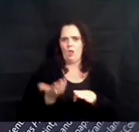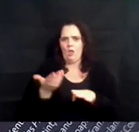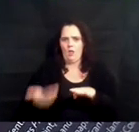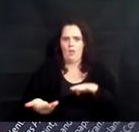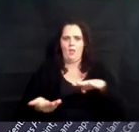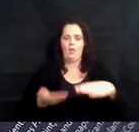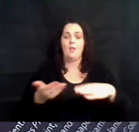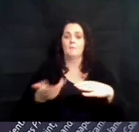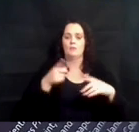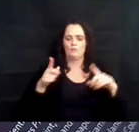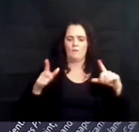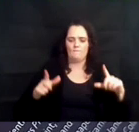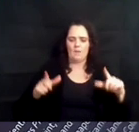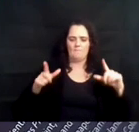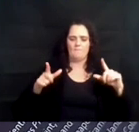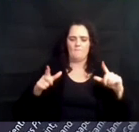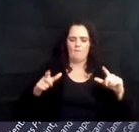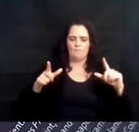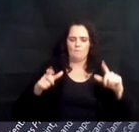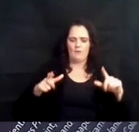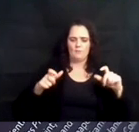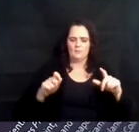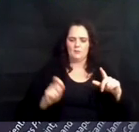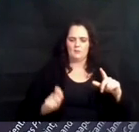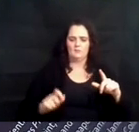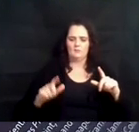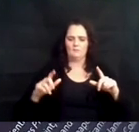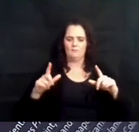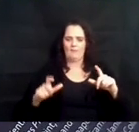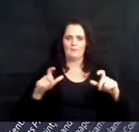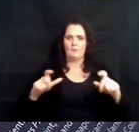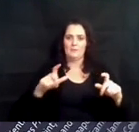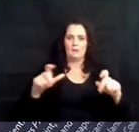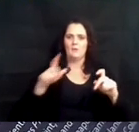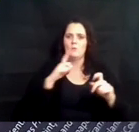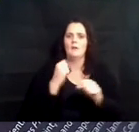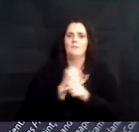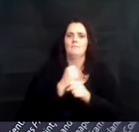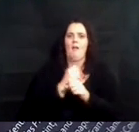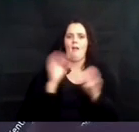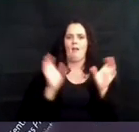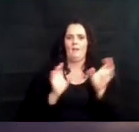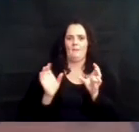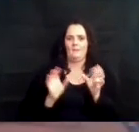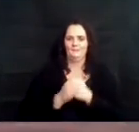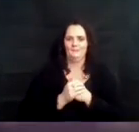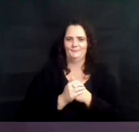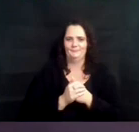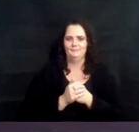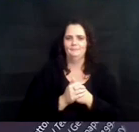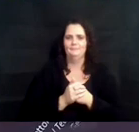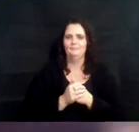Then, when you run all those frames together, it creates an animation so, what I'd like you to look at here is, whoops, let's go